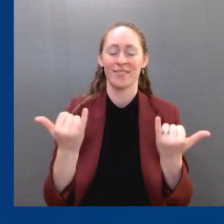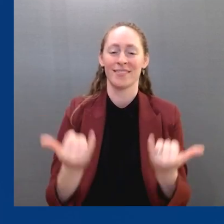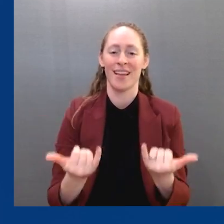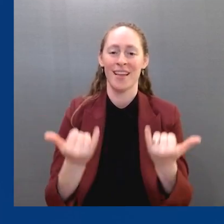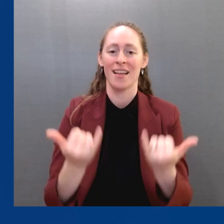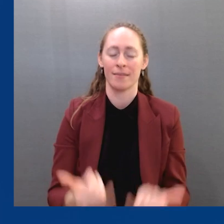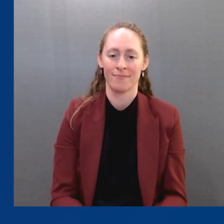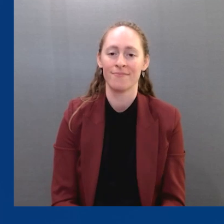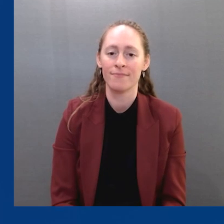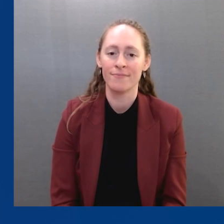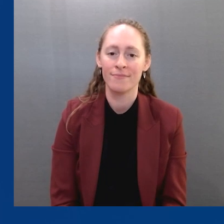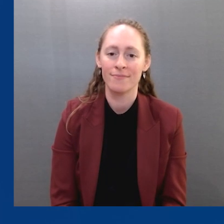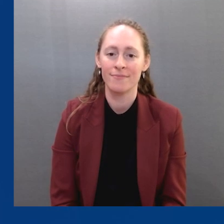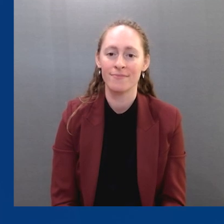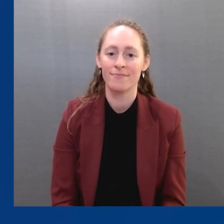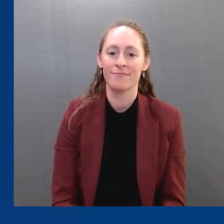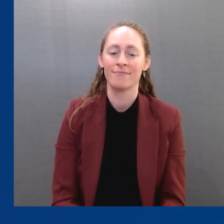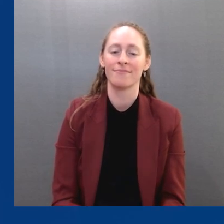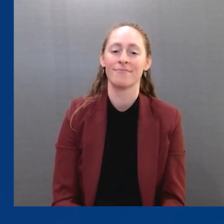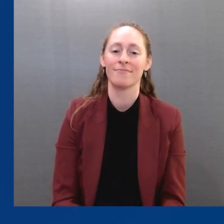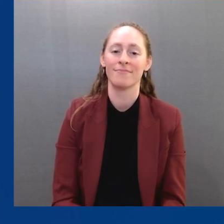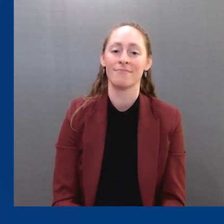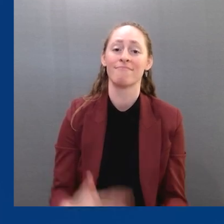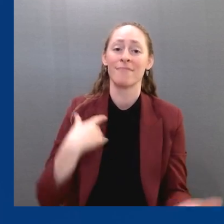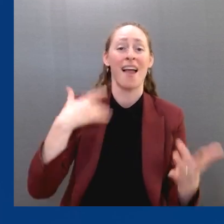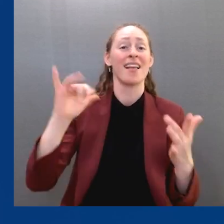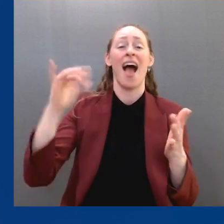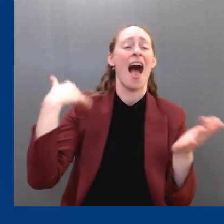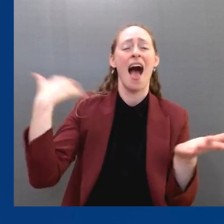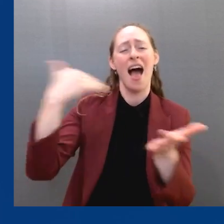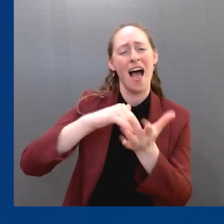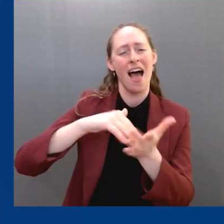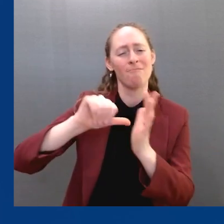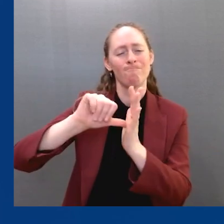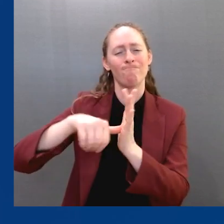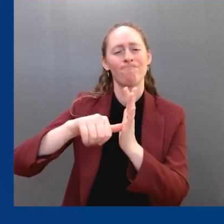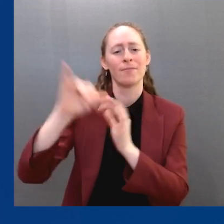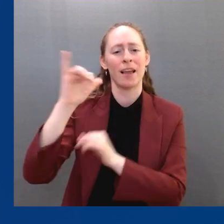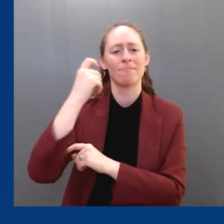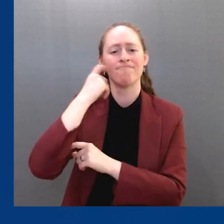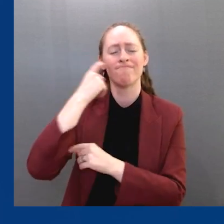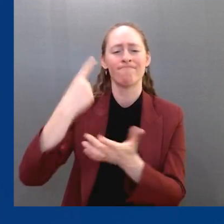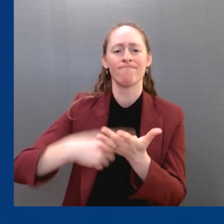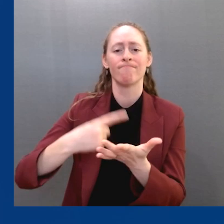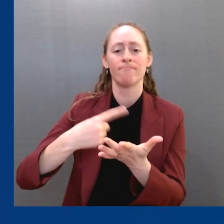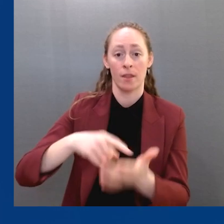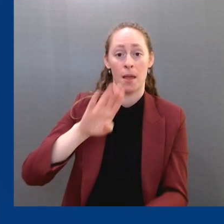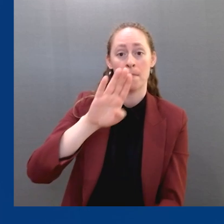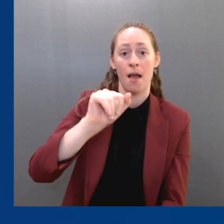and I want to just finish by five is and the arrival of BA-4 BA-5 the fact that BA-5